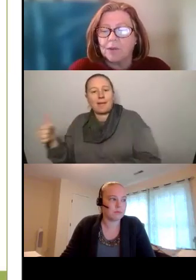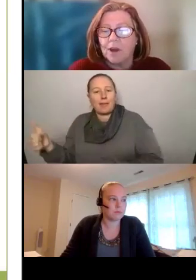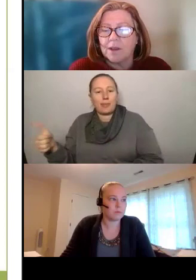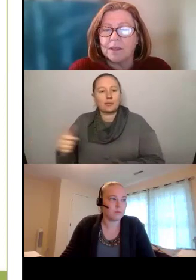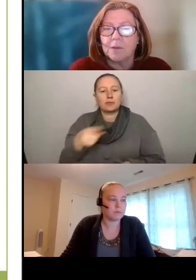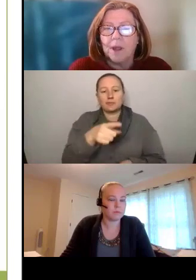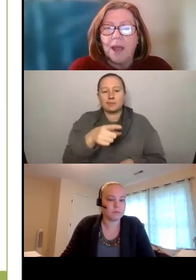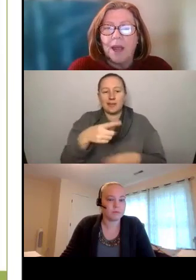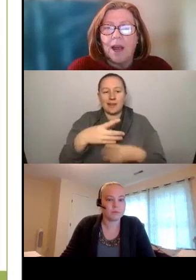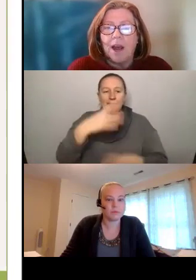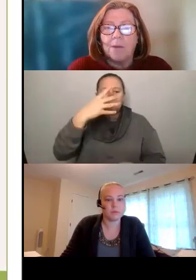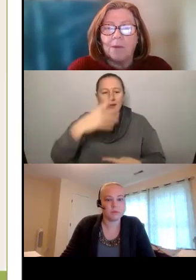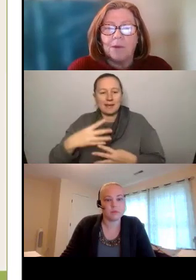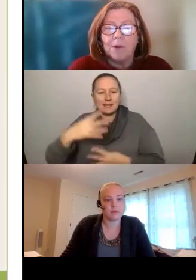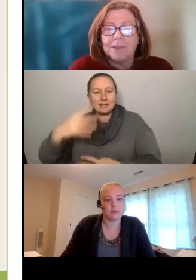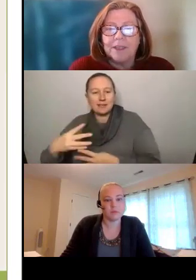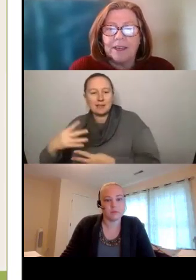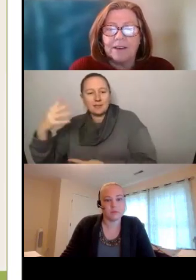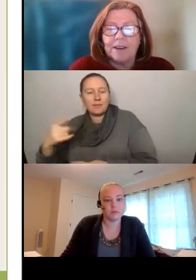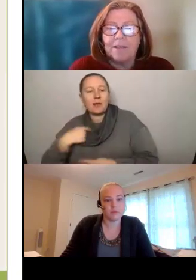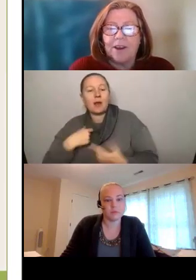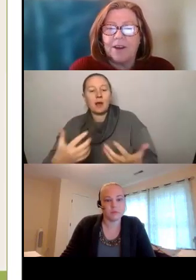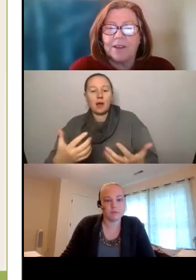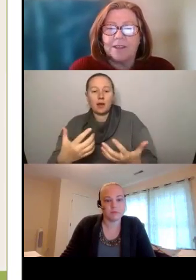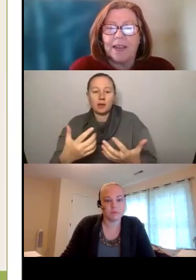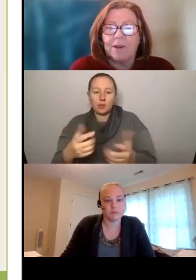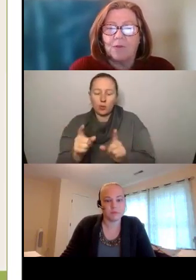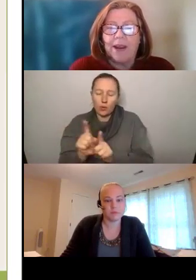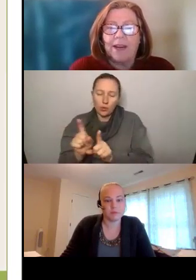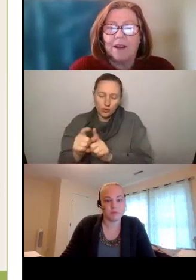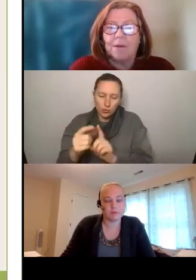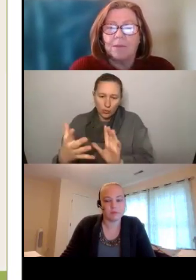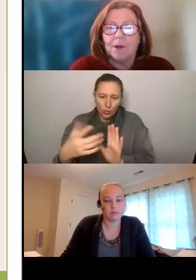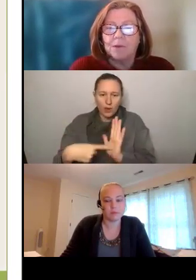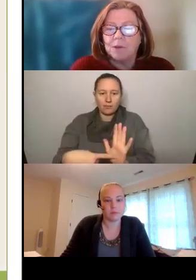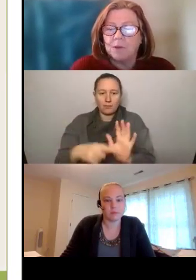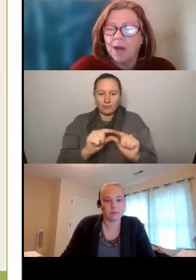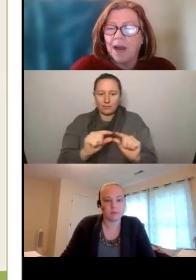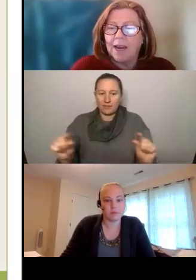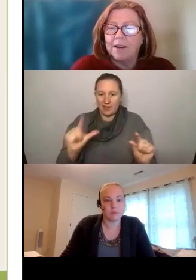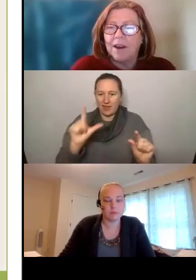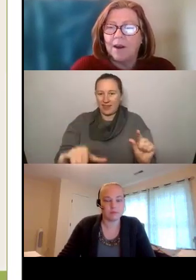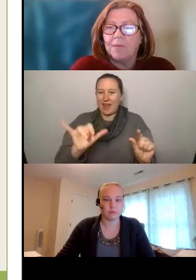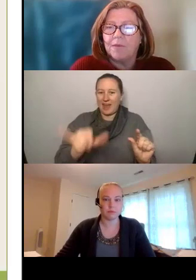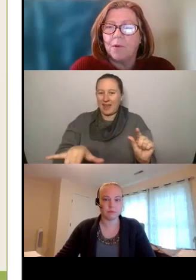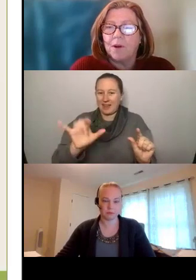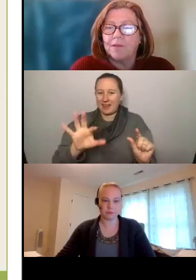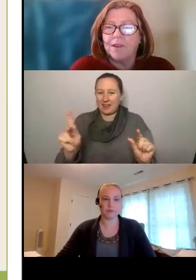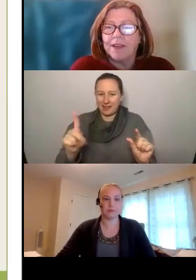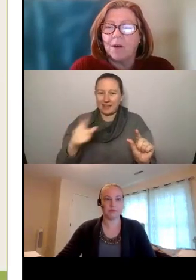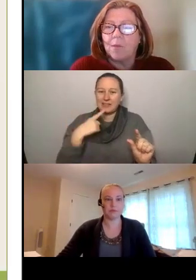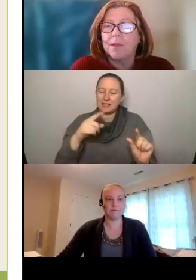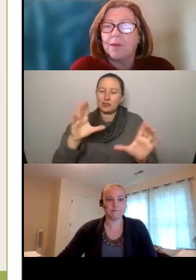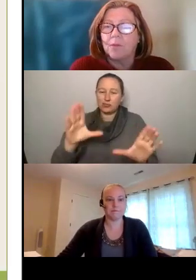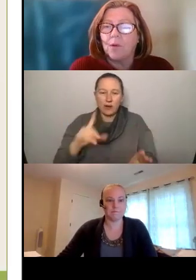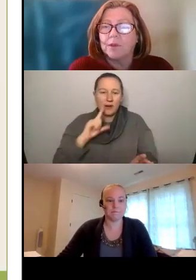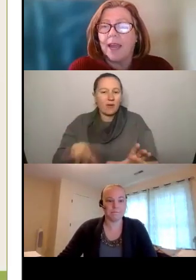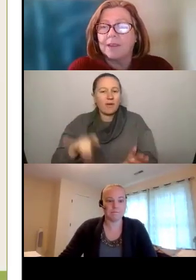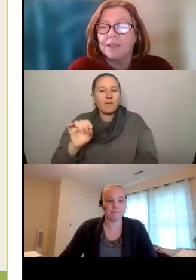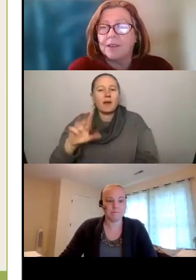Also I wanted to point out the link down there is a great go-to guide for finding out what the roles can do